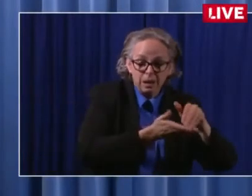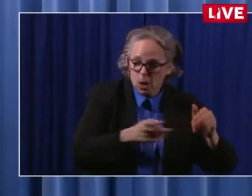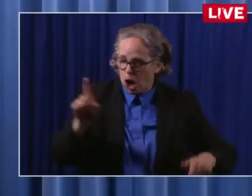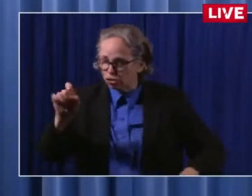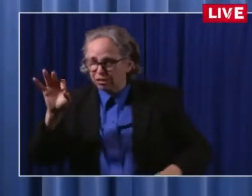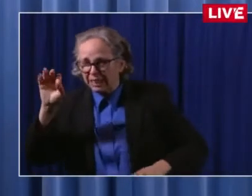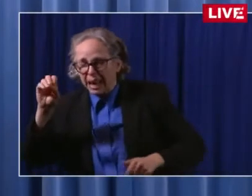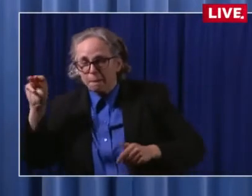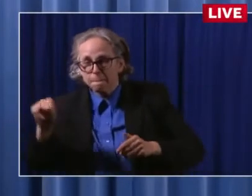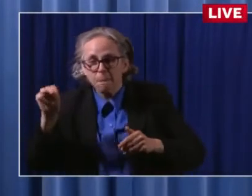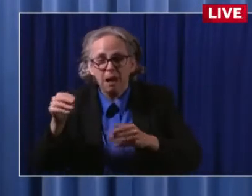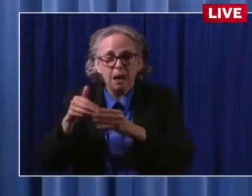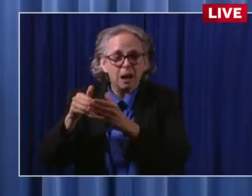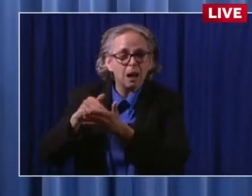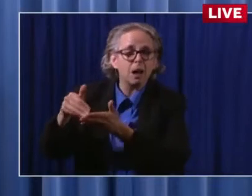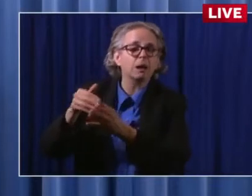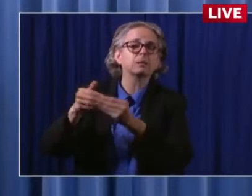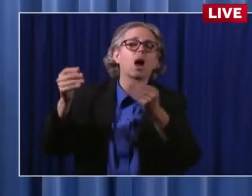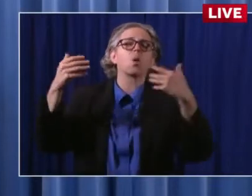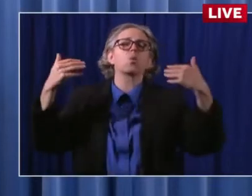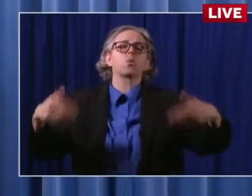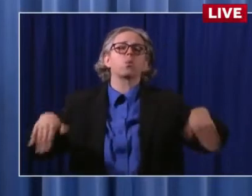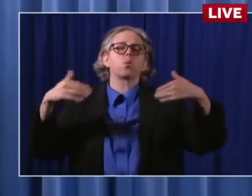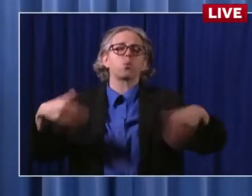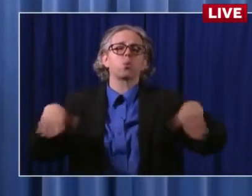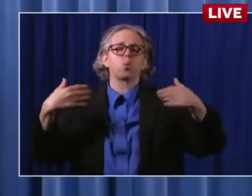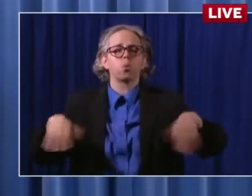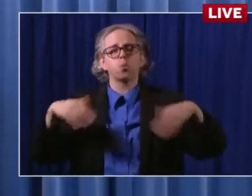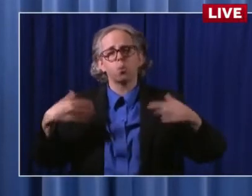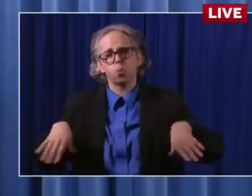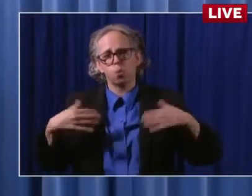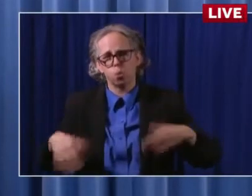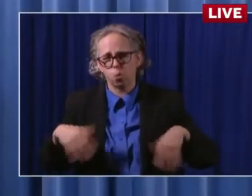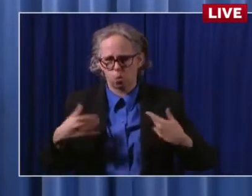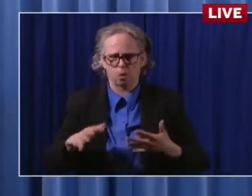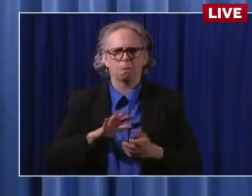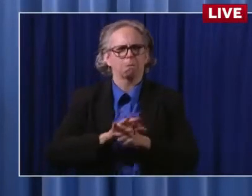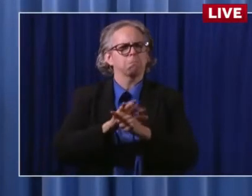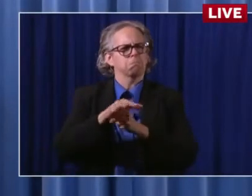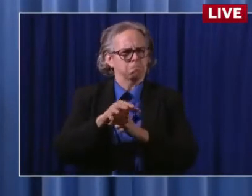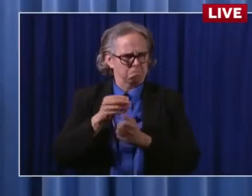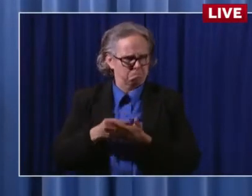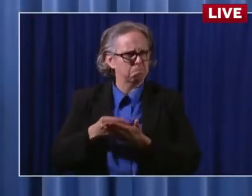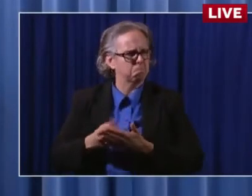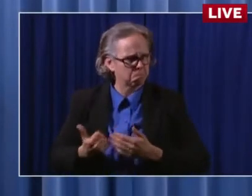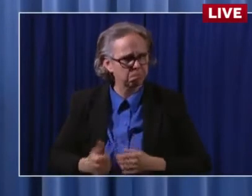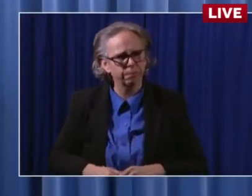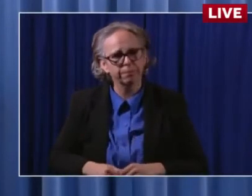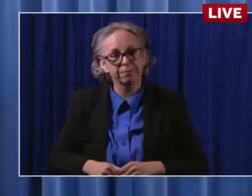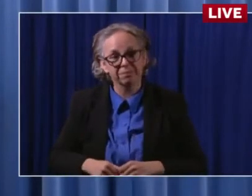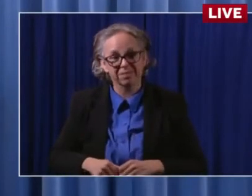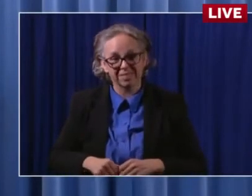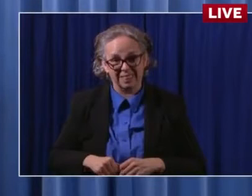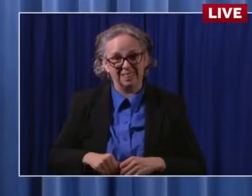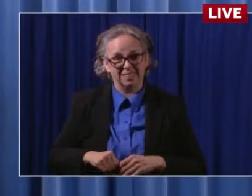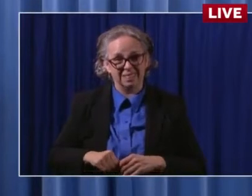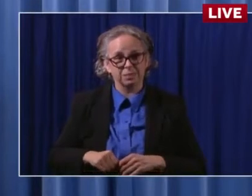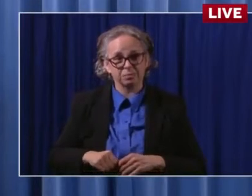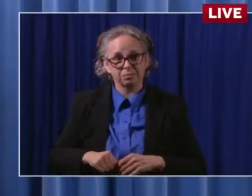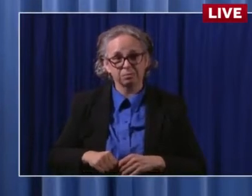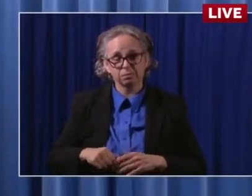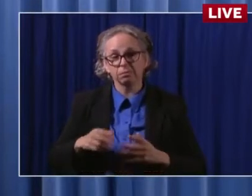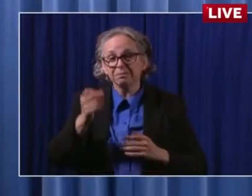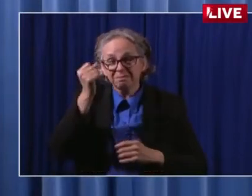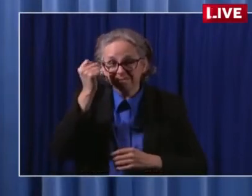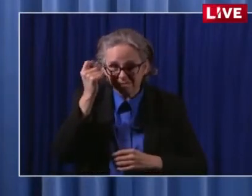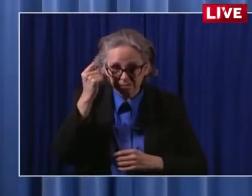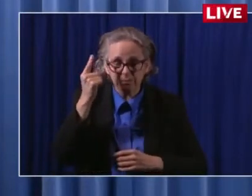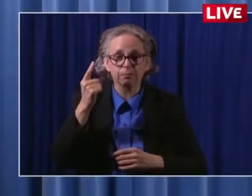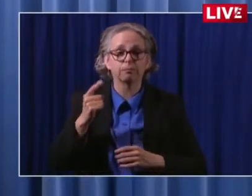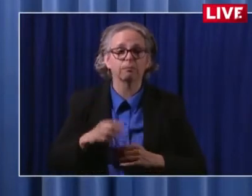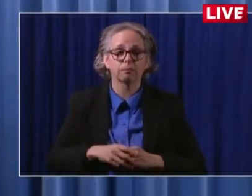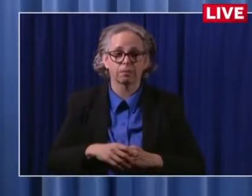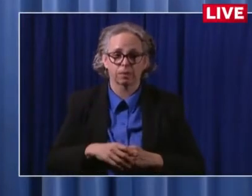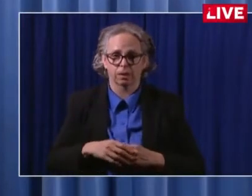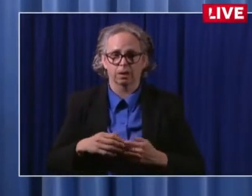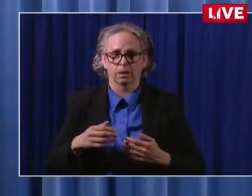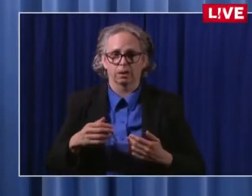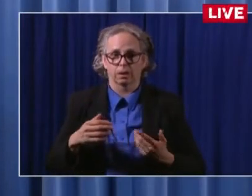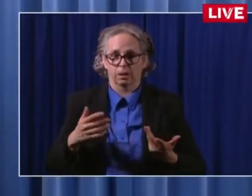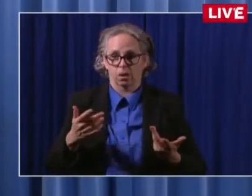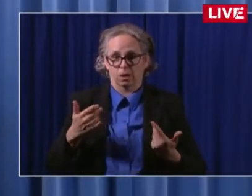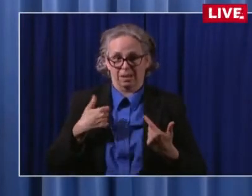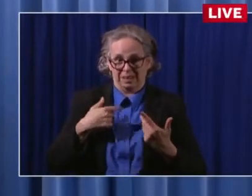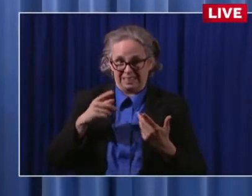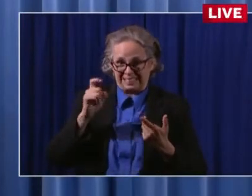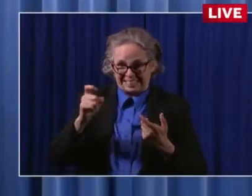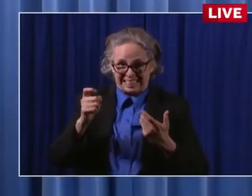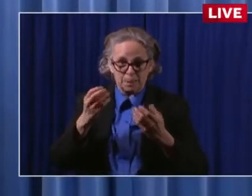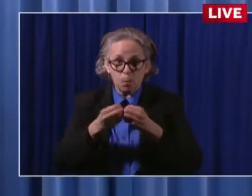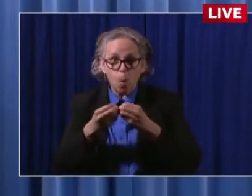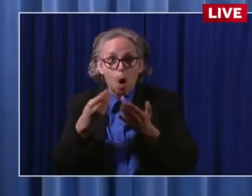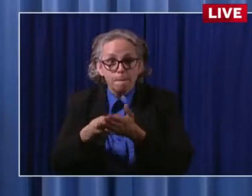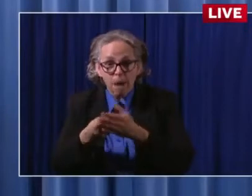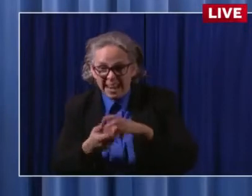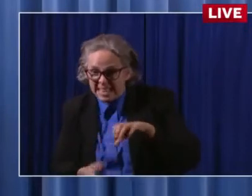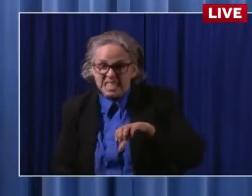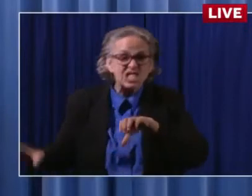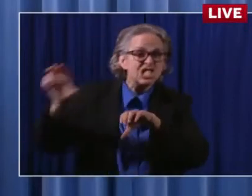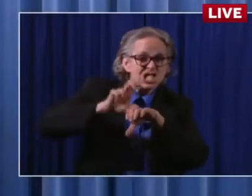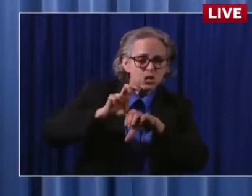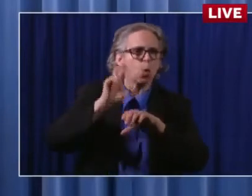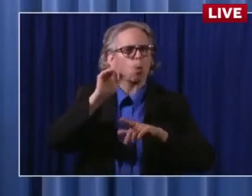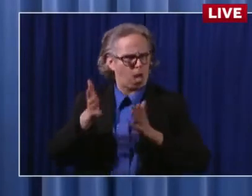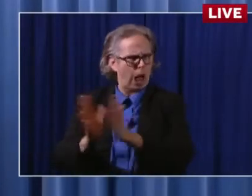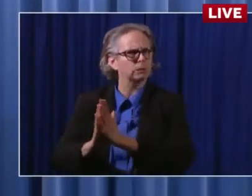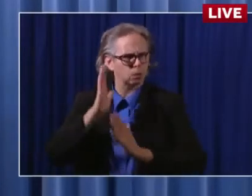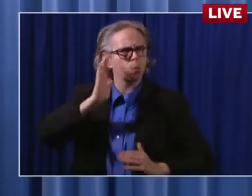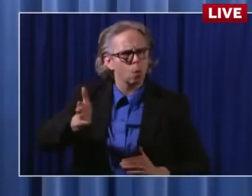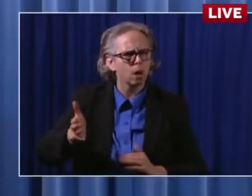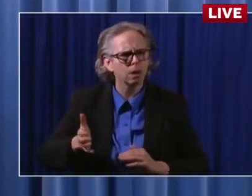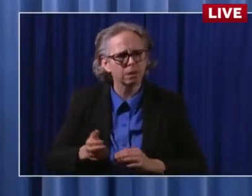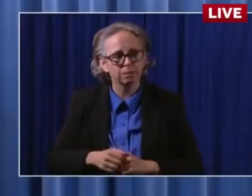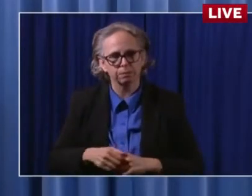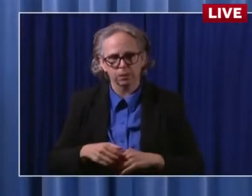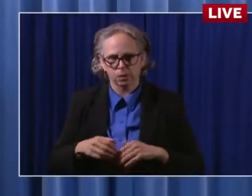TWO FIGURES, $440 MILLION FOR K-12, $190 MILLION FOR HIGHER EDUCATION IN THE STATE OF OHIO, THAT IS IN ADDITION TO THE MONEY THAT WE ARE ASKING THE STATE CONTROLLING BOARD TO IMPROVE --